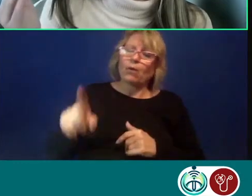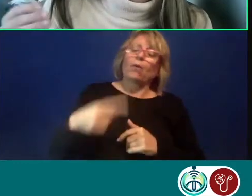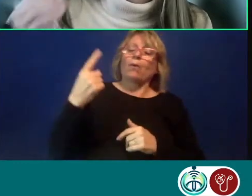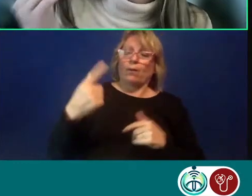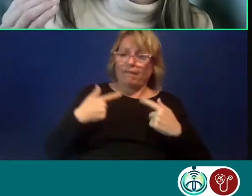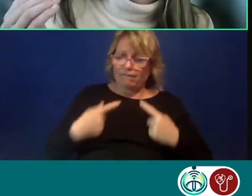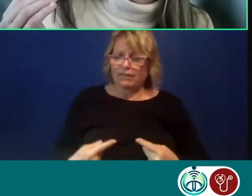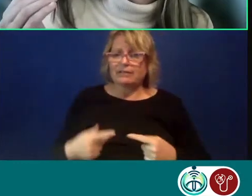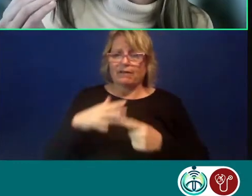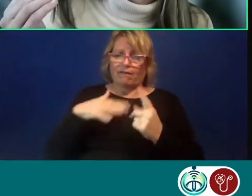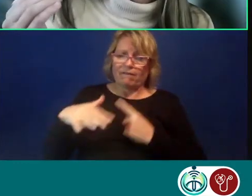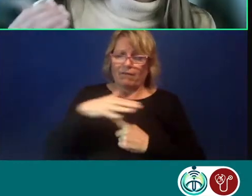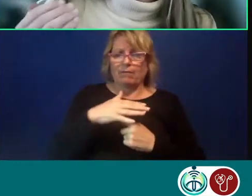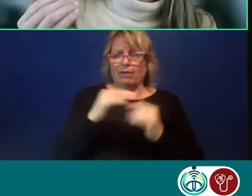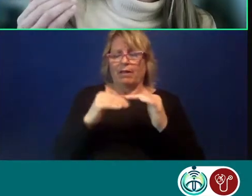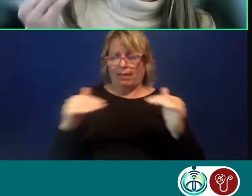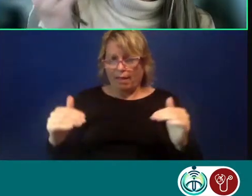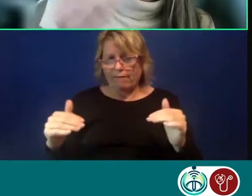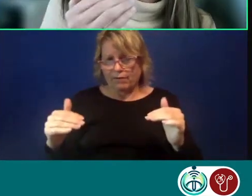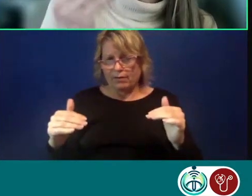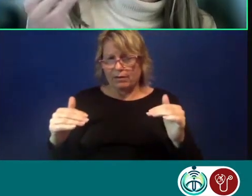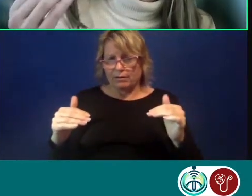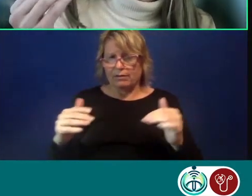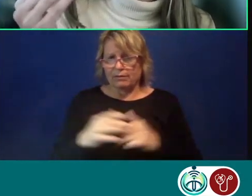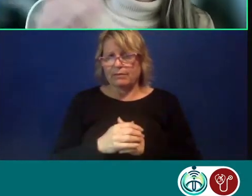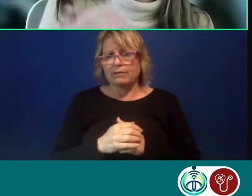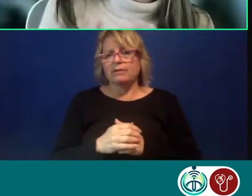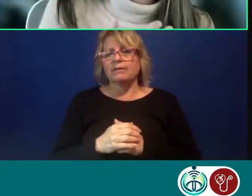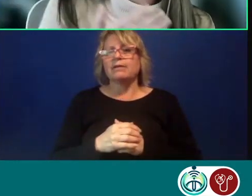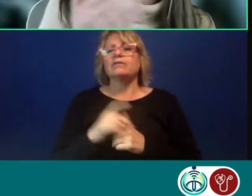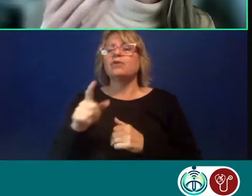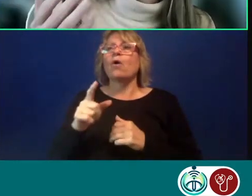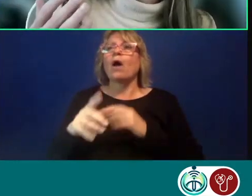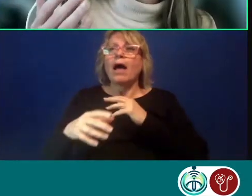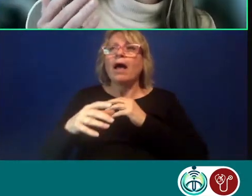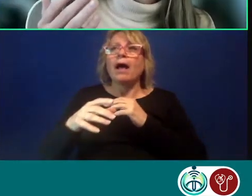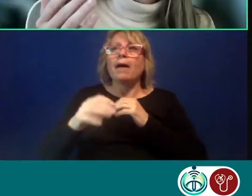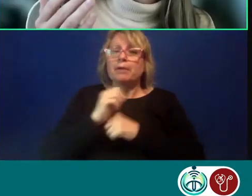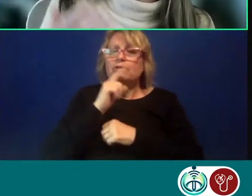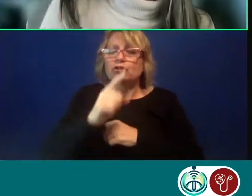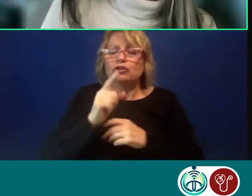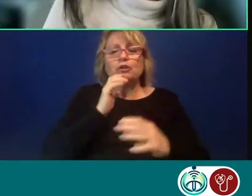but a logistical level. So just doing the extra step of making sure you're communicating by email.